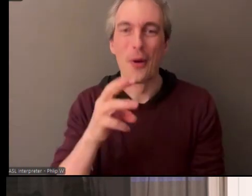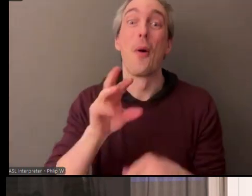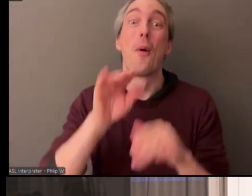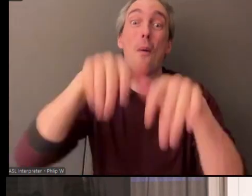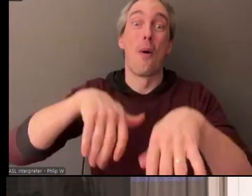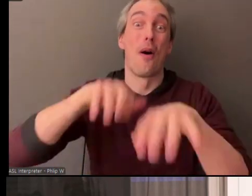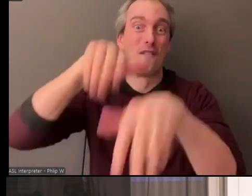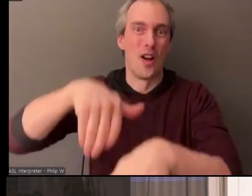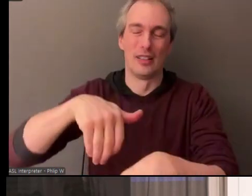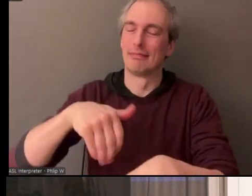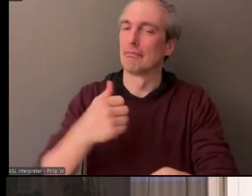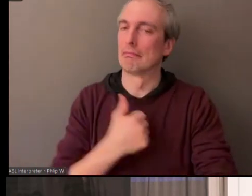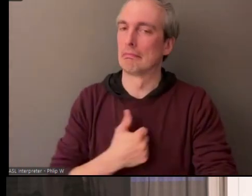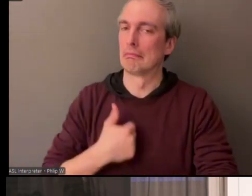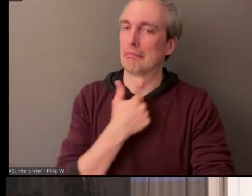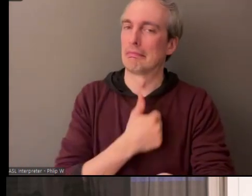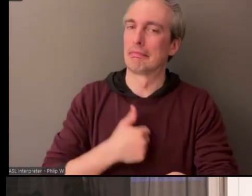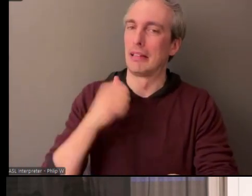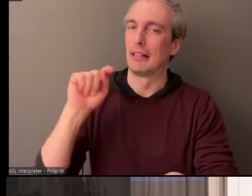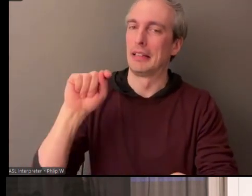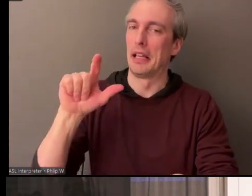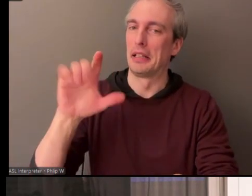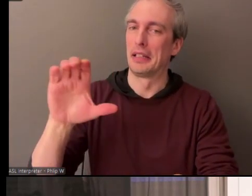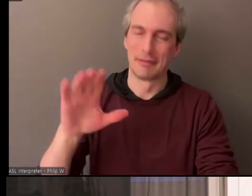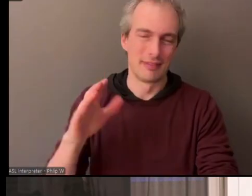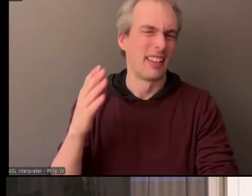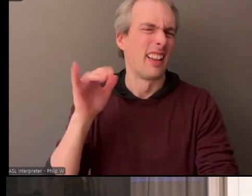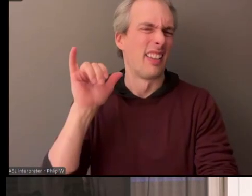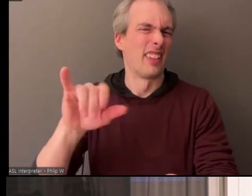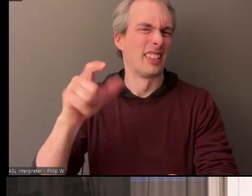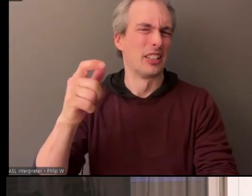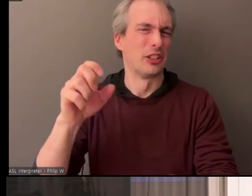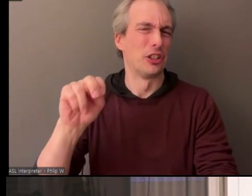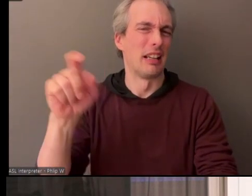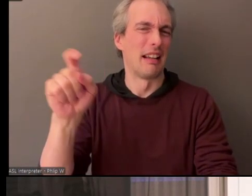I help teach a course in swift water canyoning. If you want to come out to Seattle.